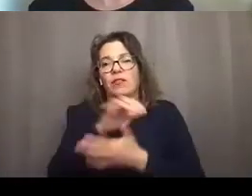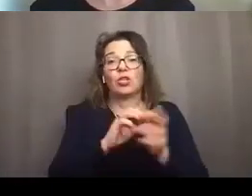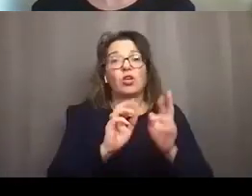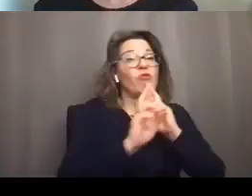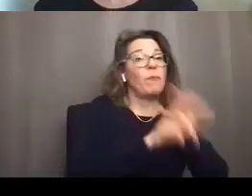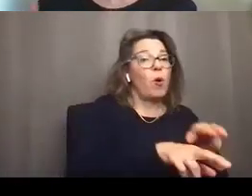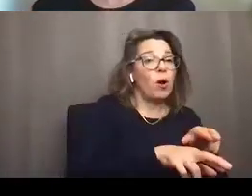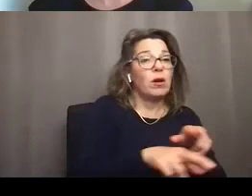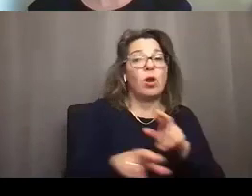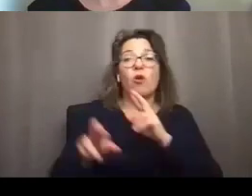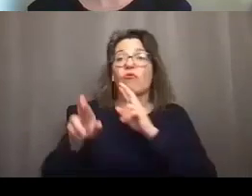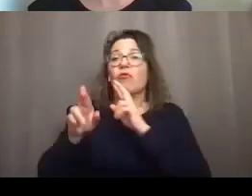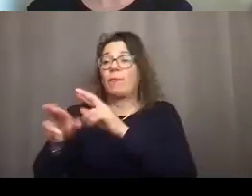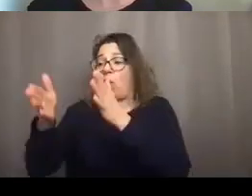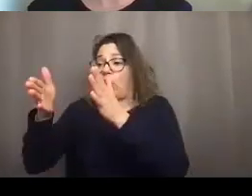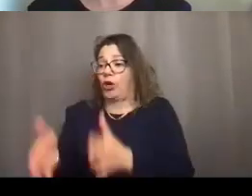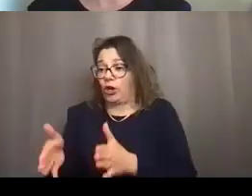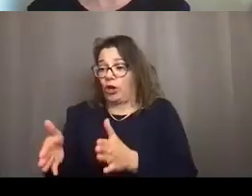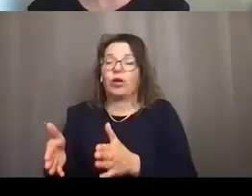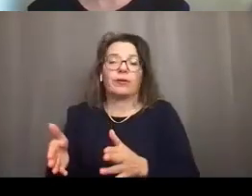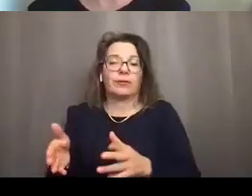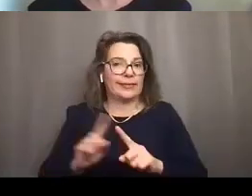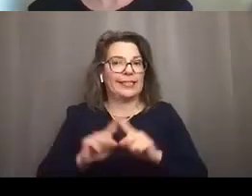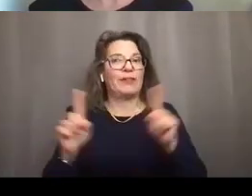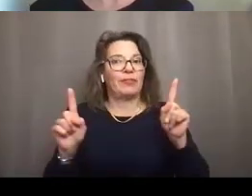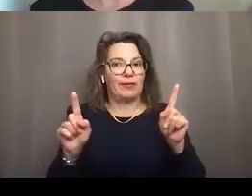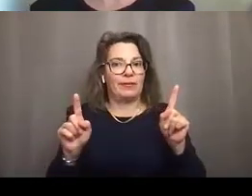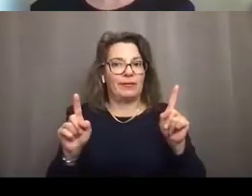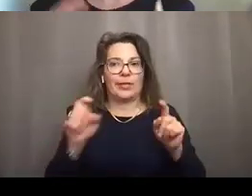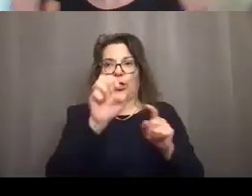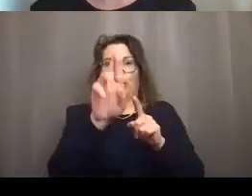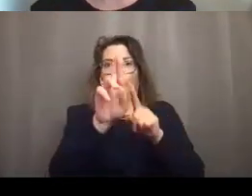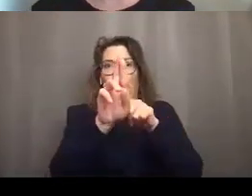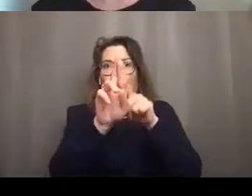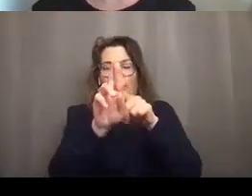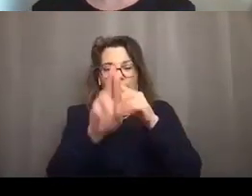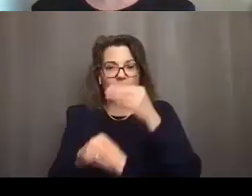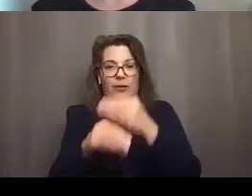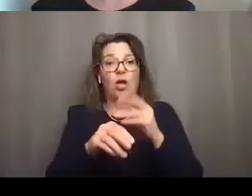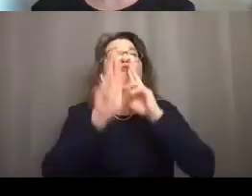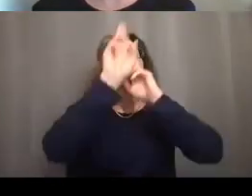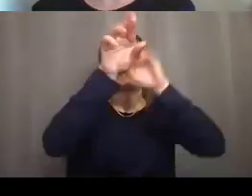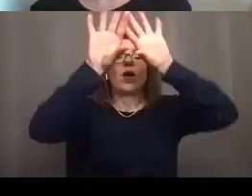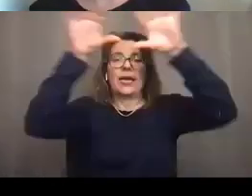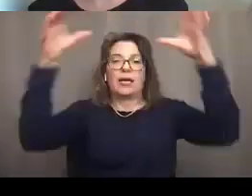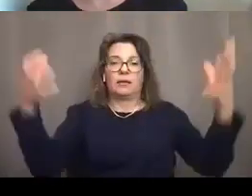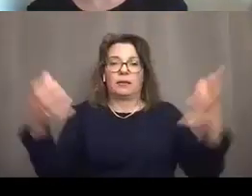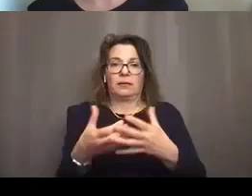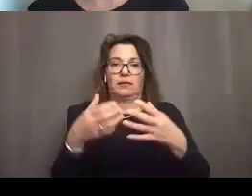but that extra E and R does kind of make it a different tool. So RePORT is the entire suite of tools, RePORTER's one of those,